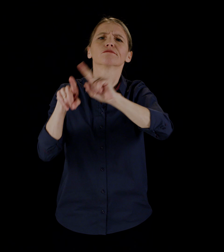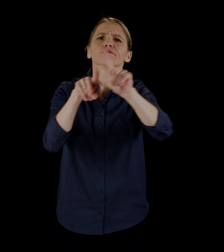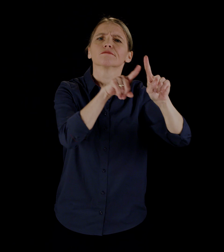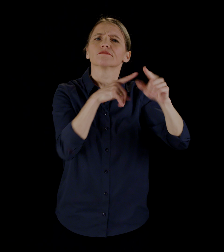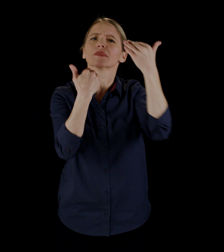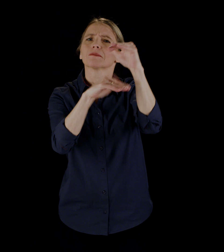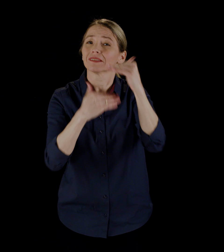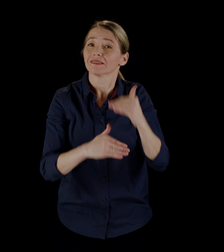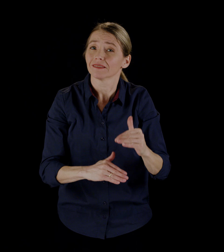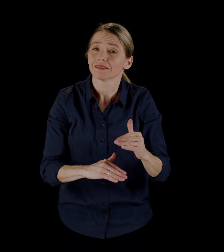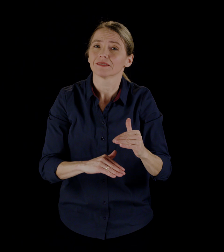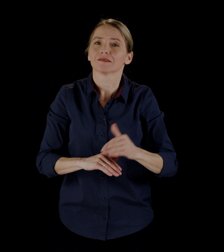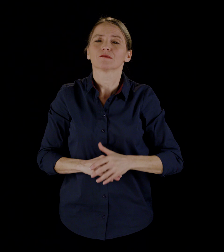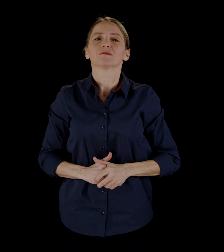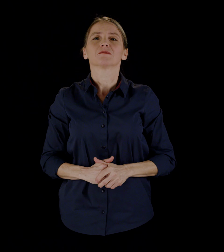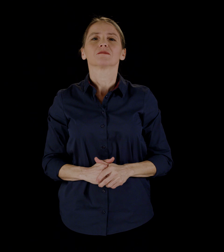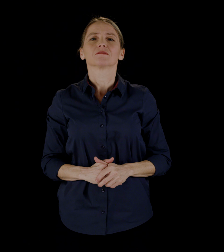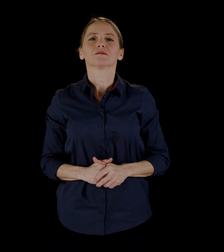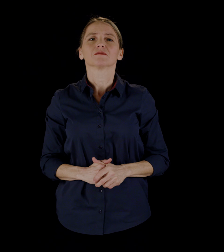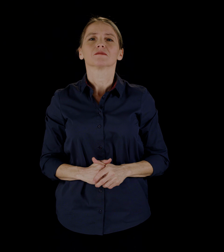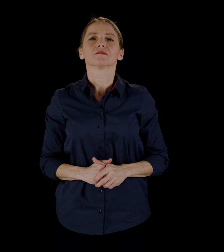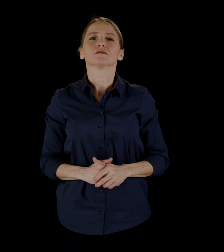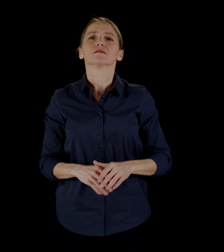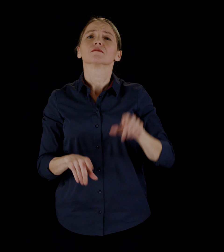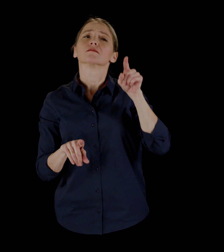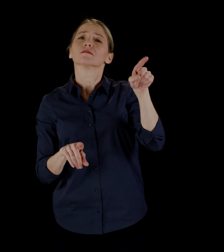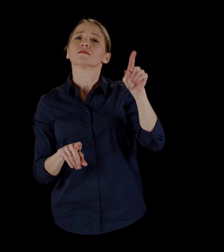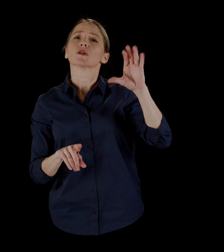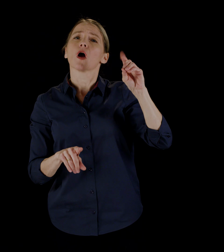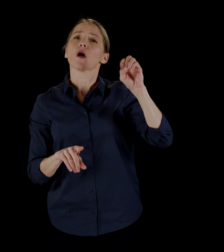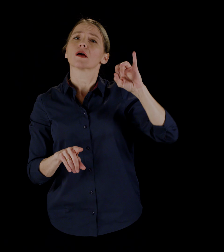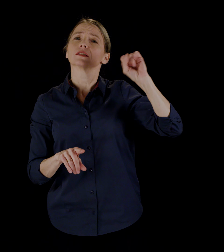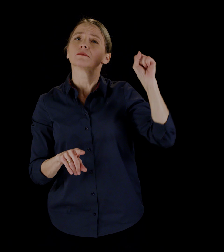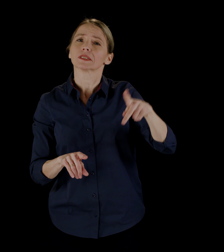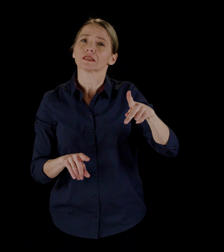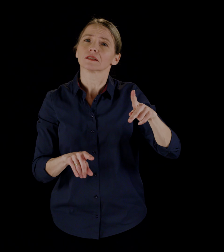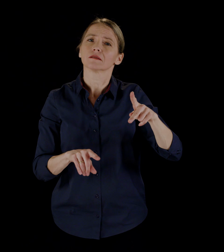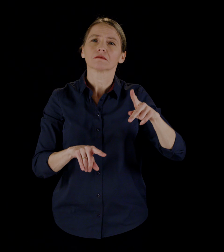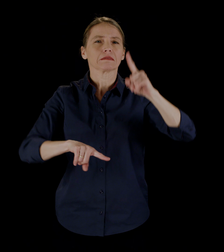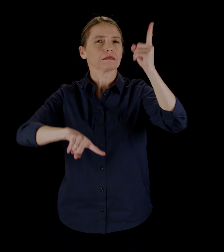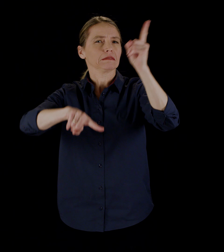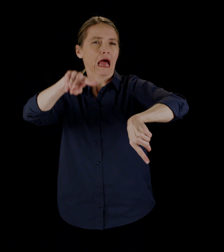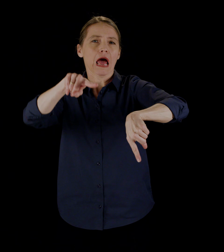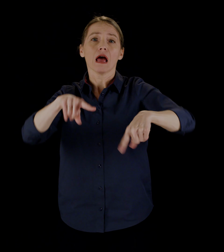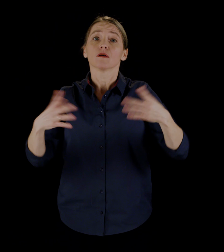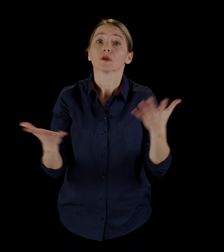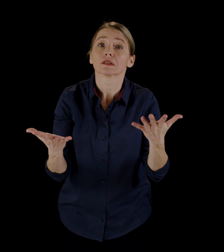When a customer purchases services on an unlimited basis, overage fees cannot be charged.